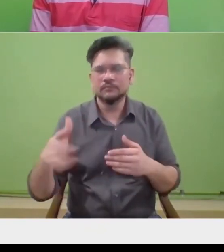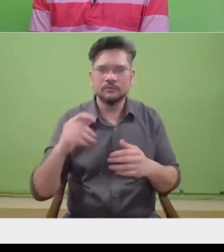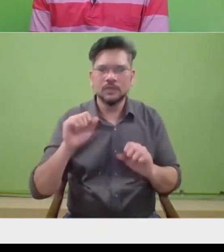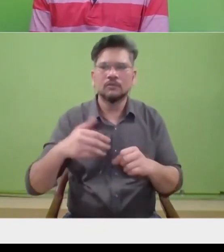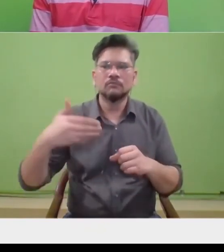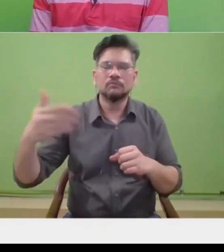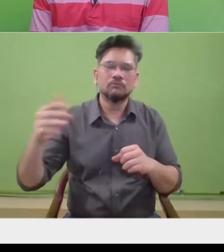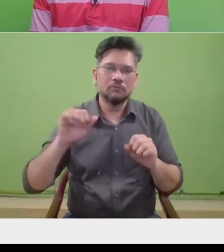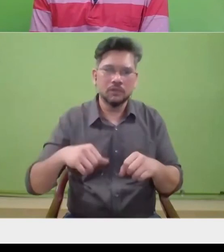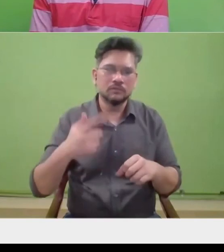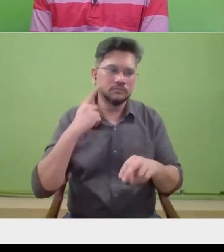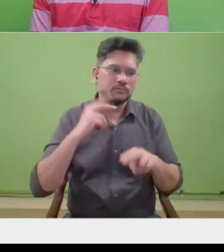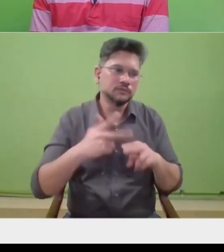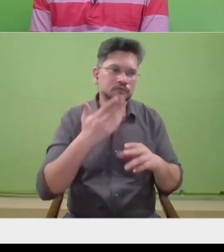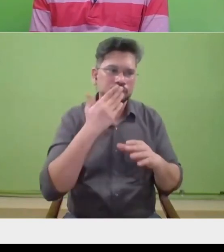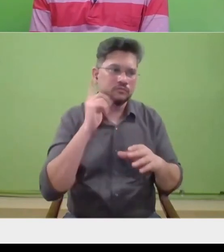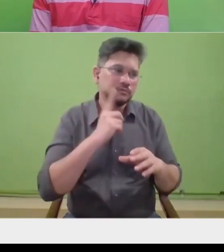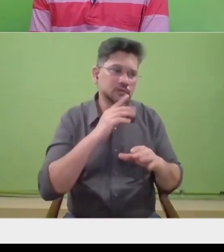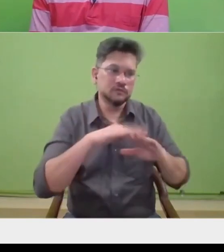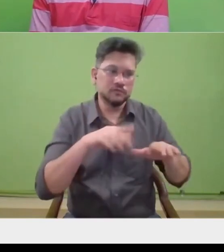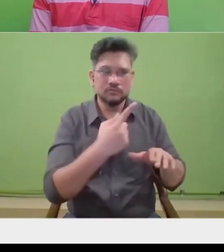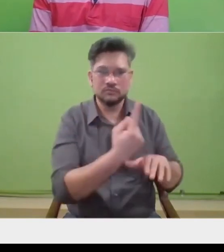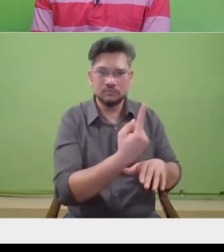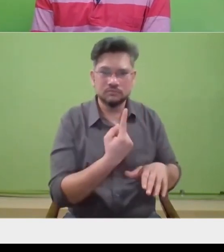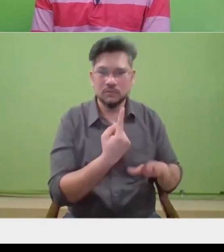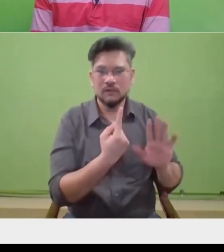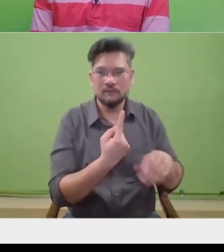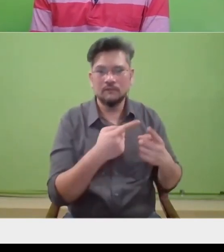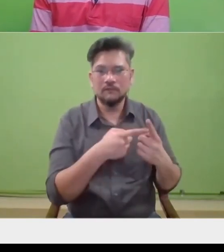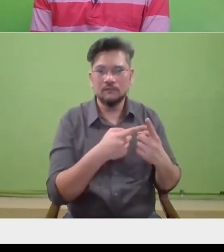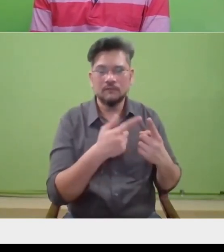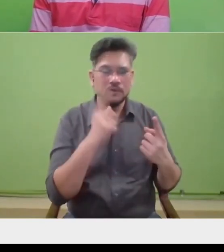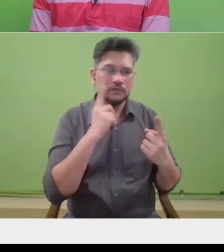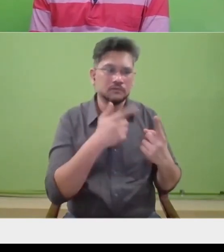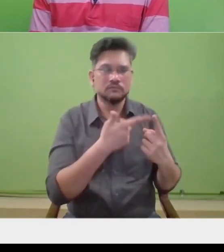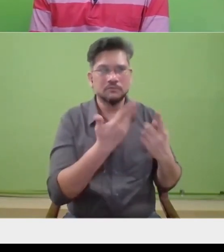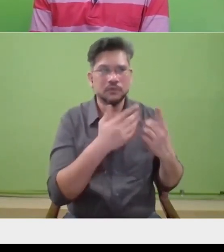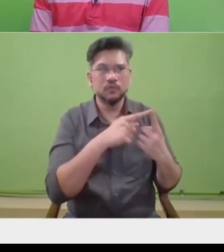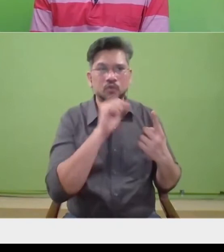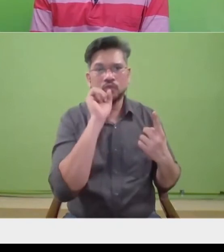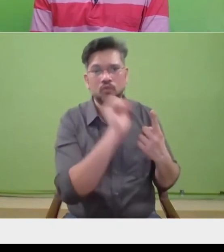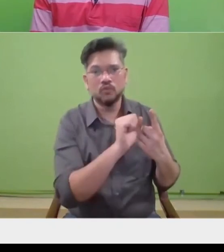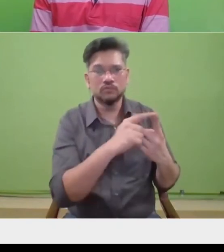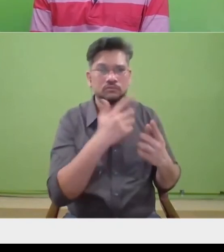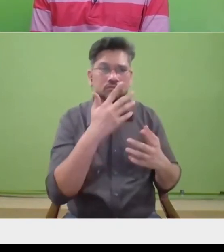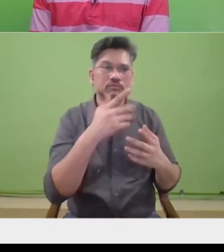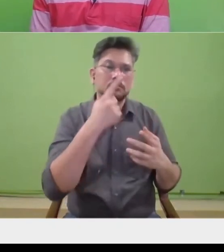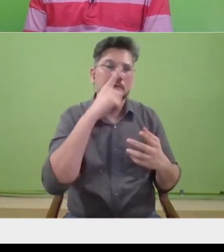student with let us say a deaf student Whose mother tongue is sign language you know